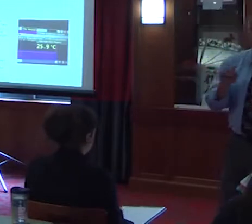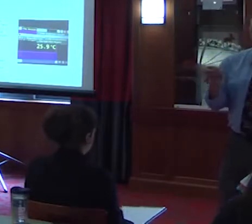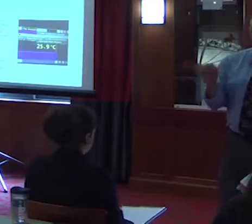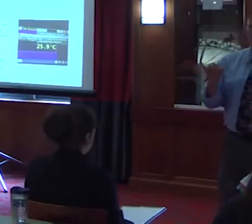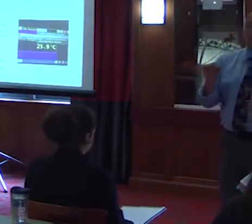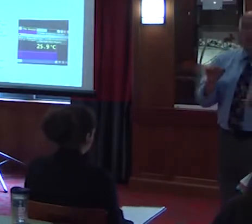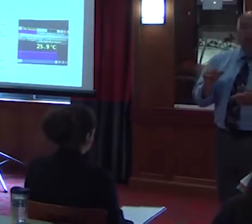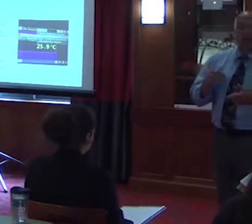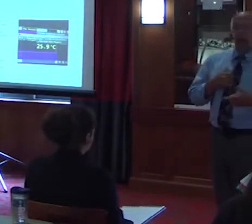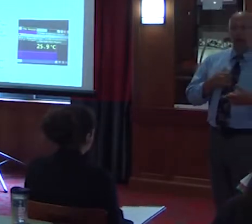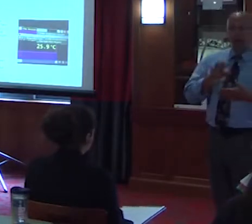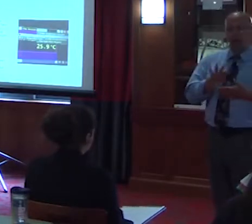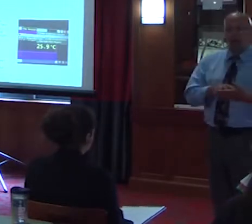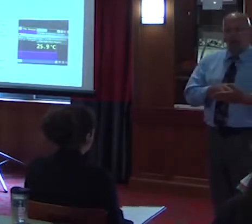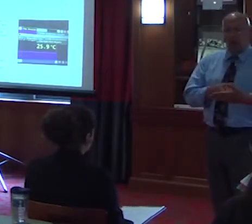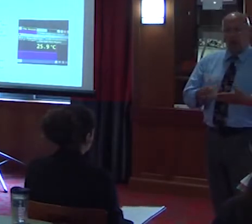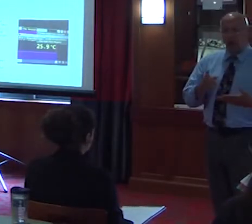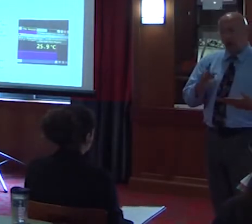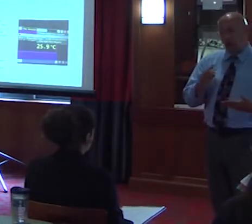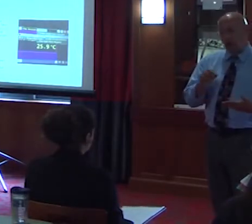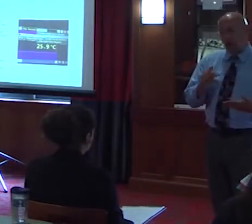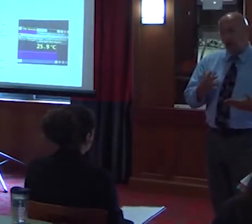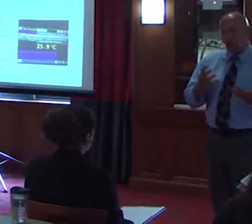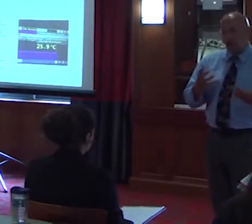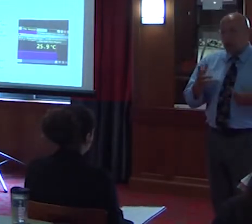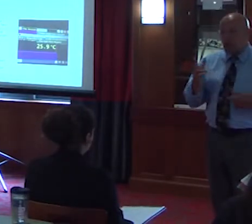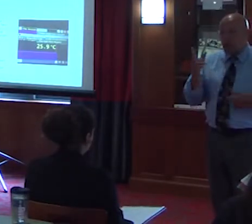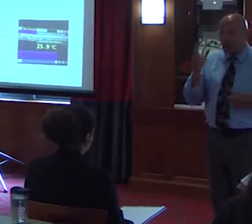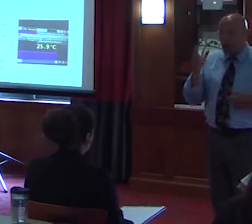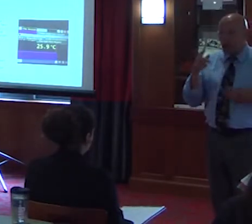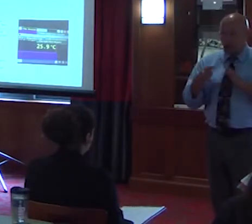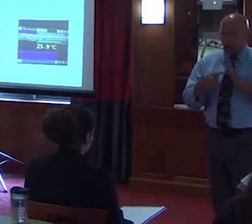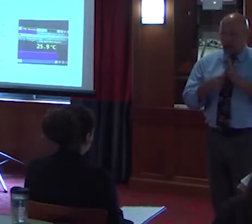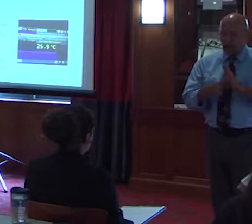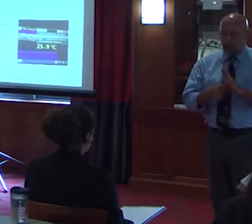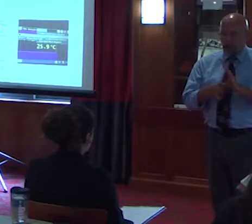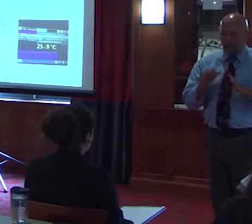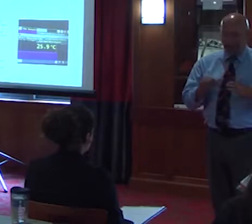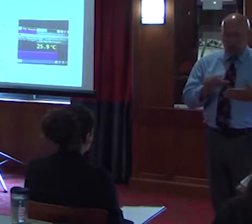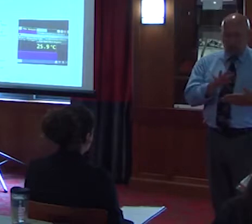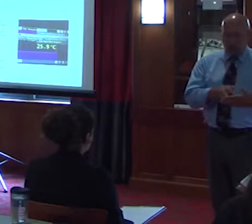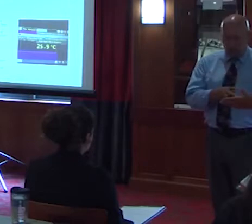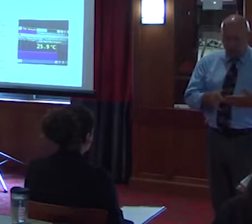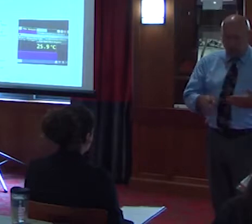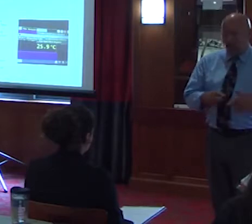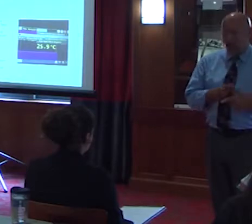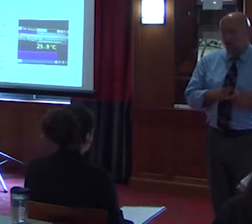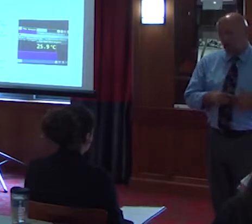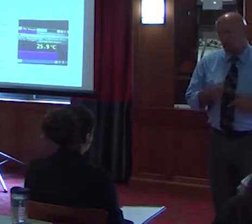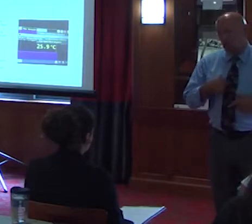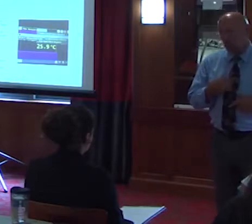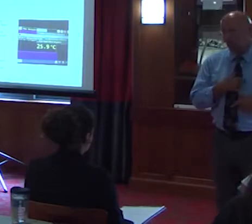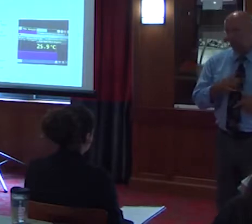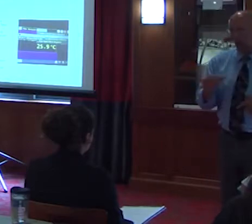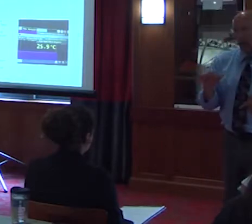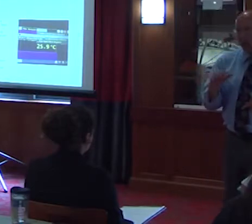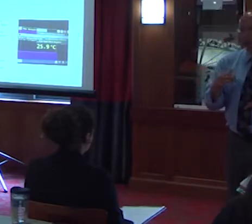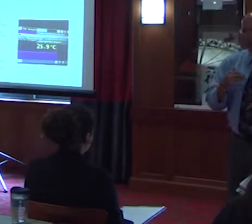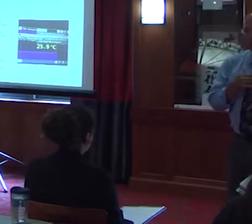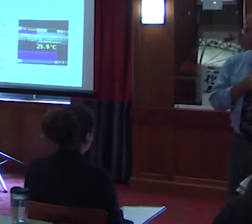Just most people aren't interested in carting around a computer with them everywhere. So that is an option as well. [Man] In my case, actually, that's probably better 'cause we already have the computers with the Logger Pro. All right. Well yeah, we can do versions of talking Logger Pro with the JAWS scripts as well.